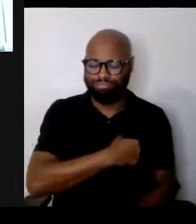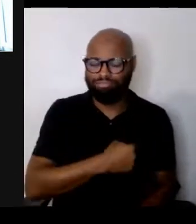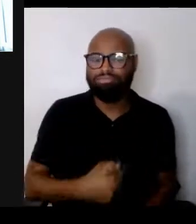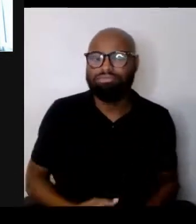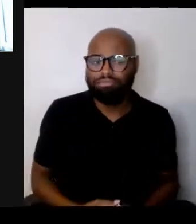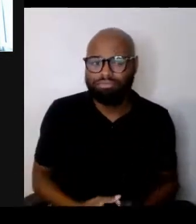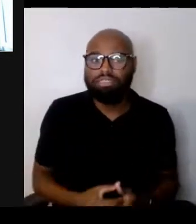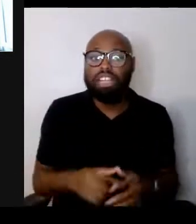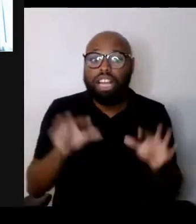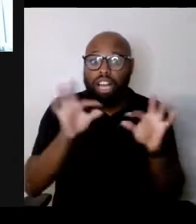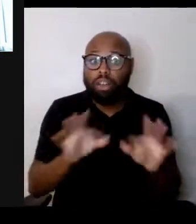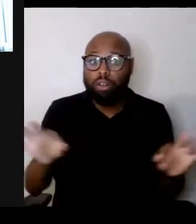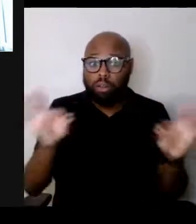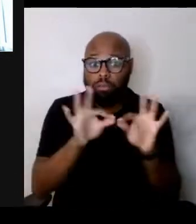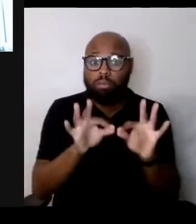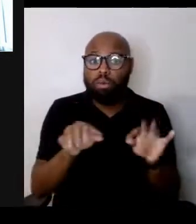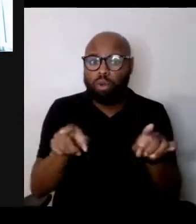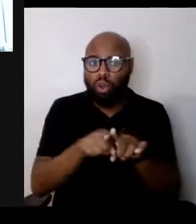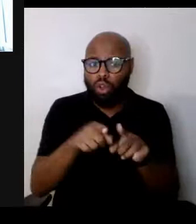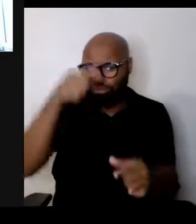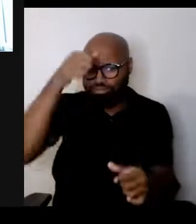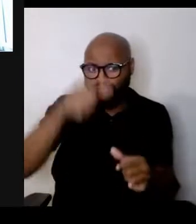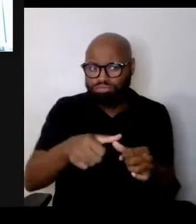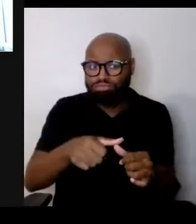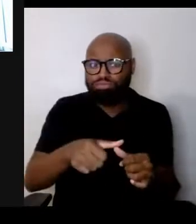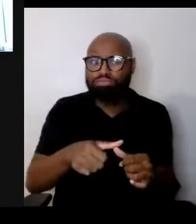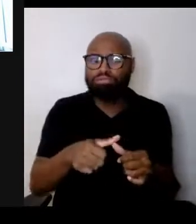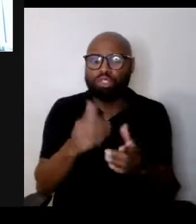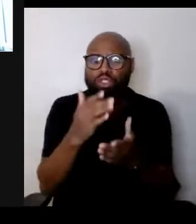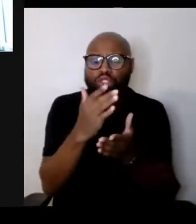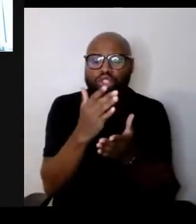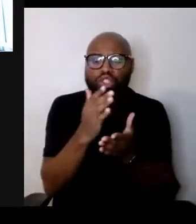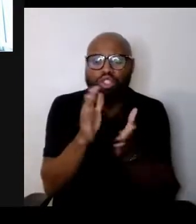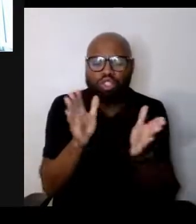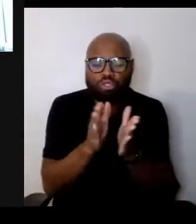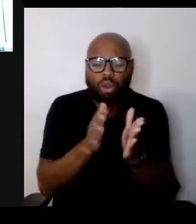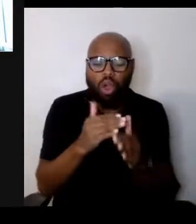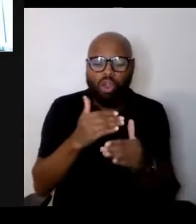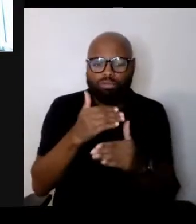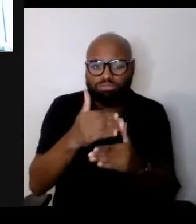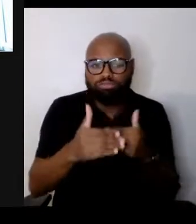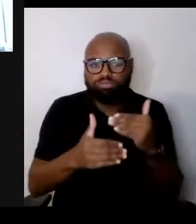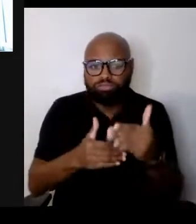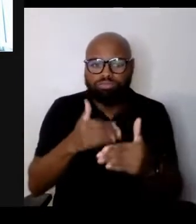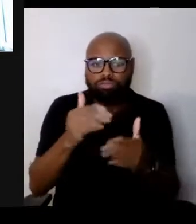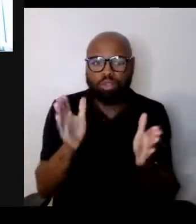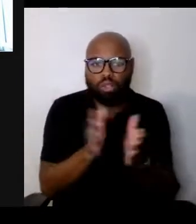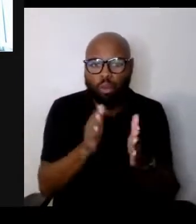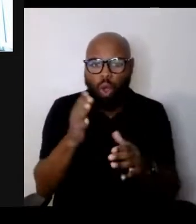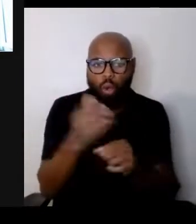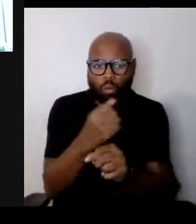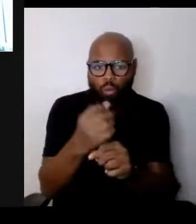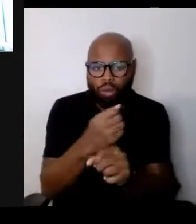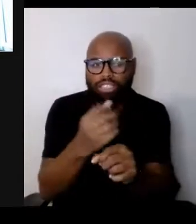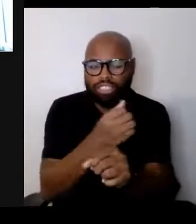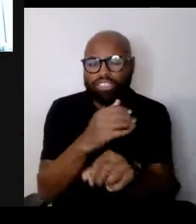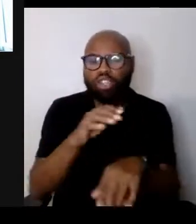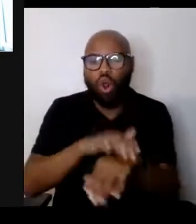to also remember the small steps and the small wins that we're making along the way to keep not only our hope up,